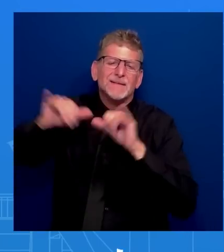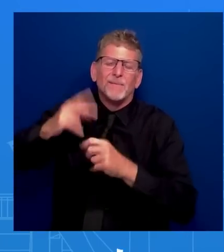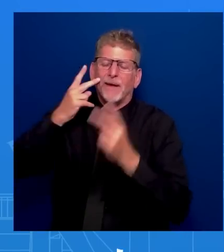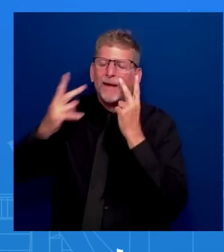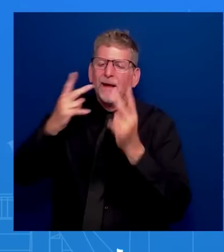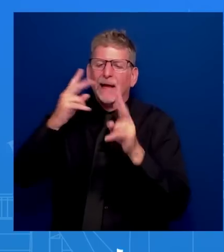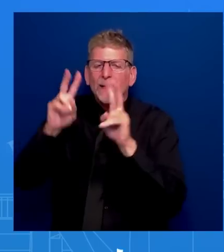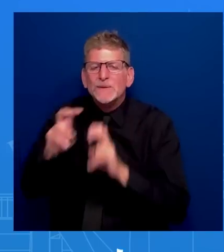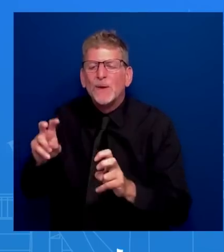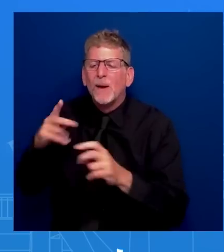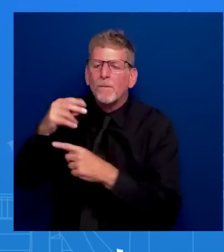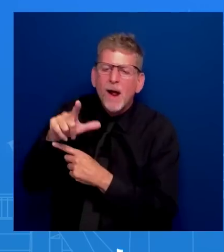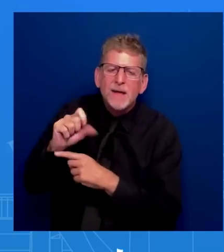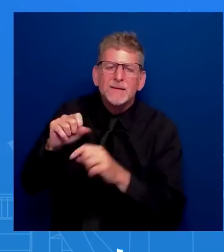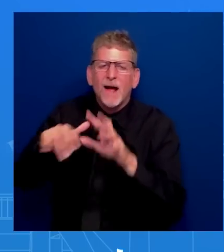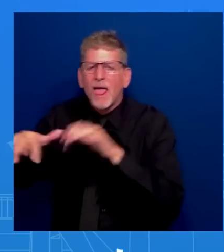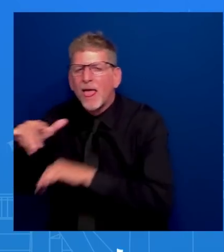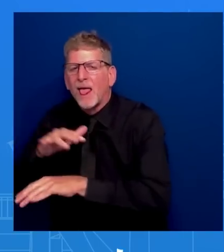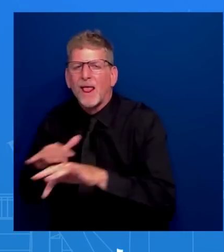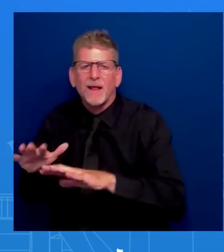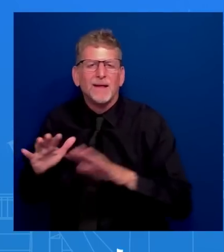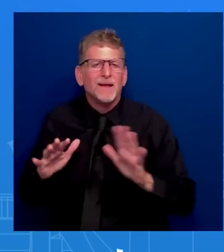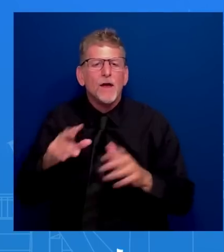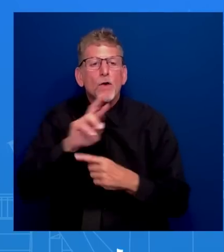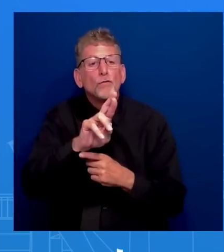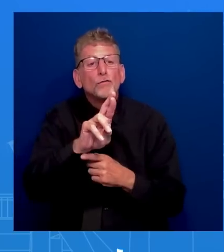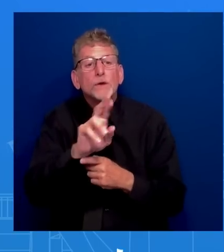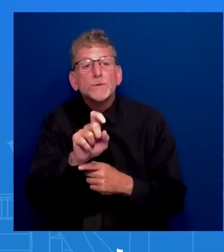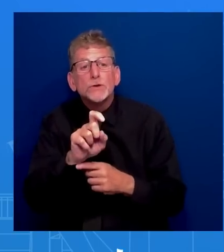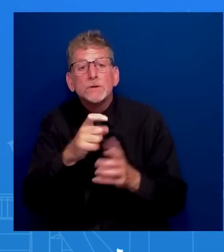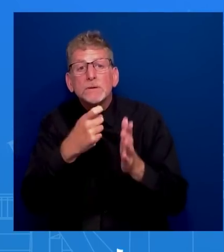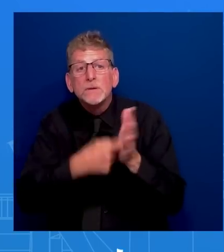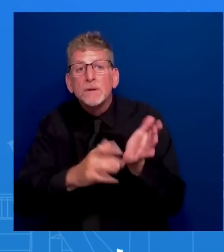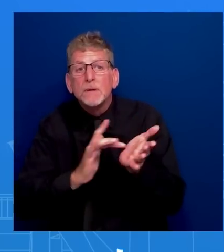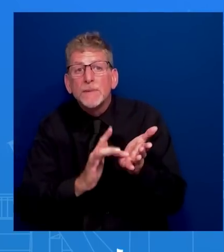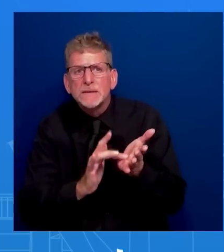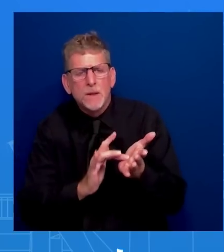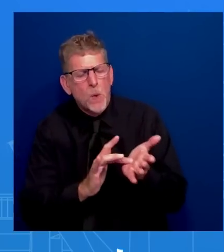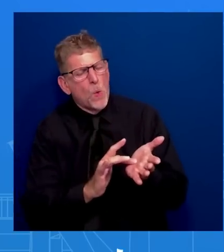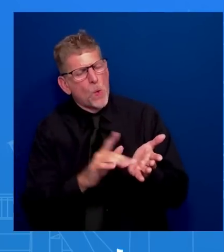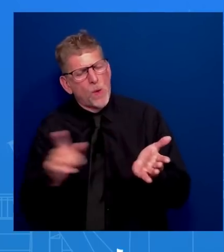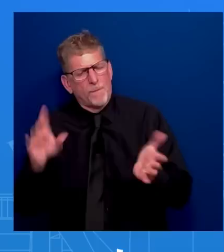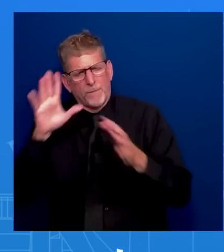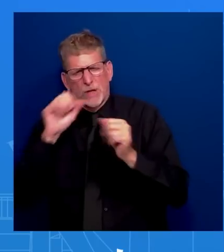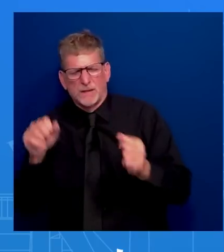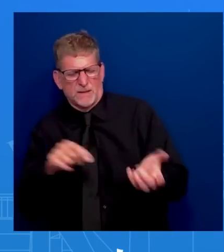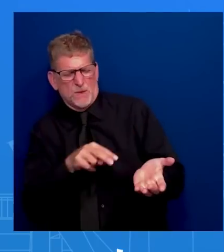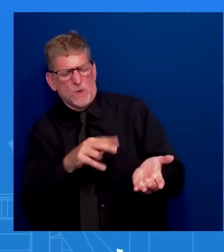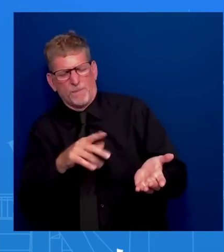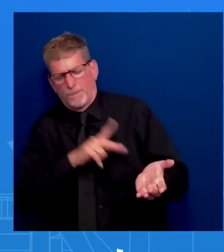and that's what matters. What matters right now is the work that we're doing, which are very popular -- the components,